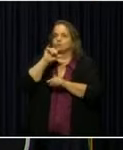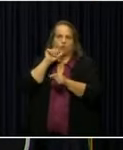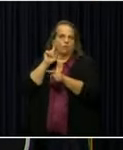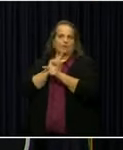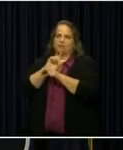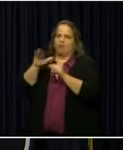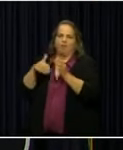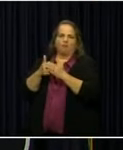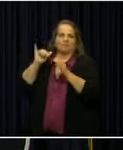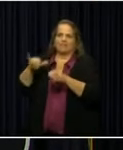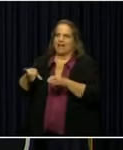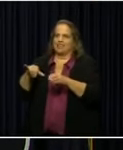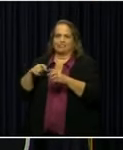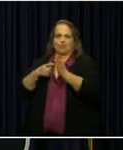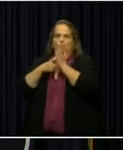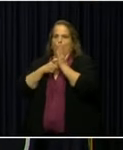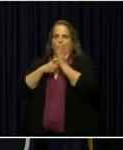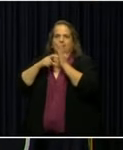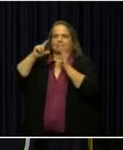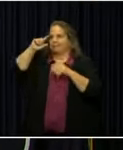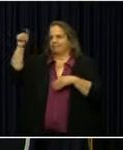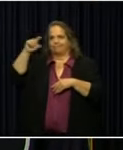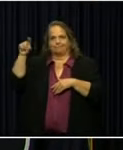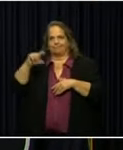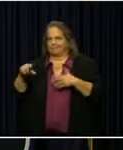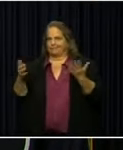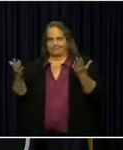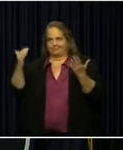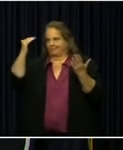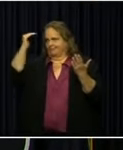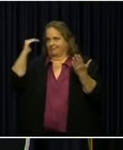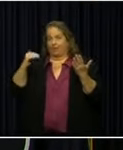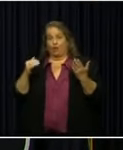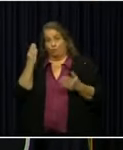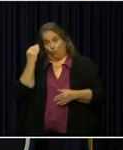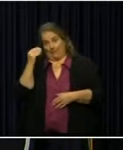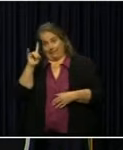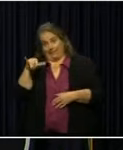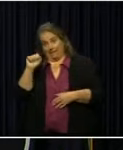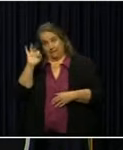STATE COMMUNICATES DAILY WITH THESE FACILITIES THROUGH THE STATE.